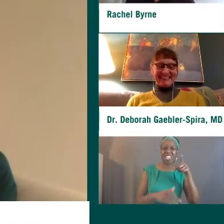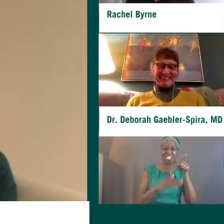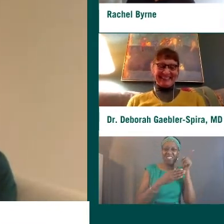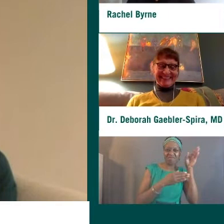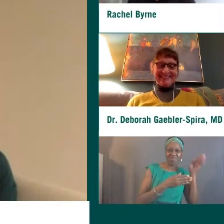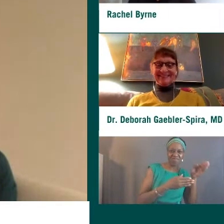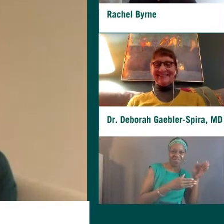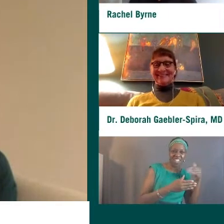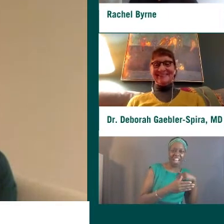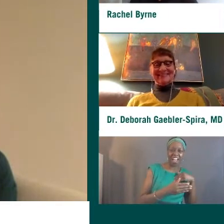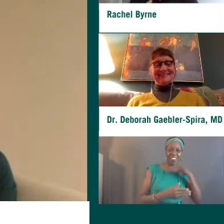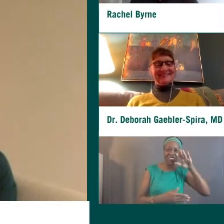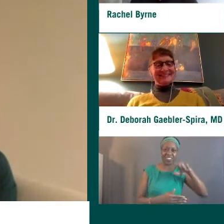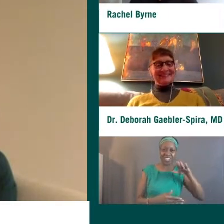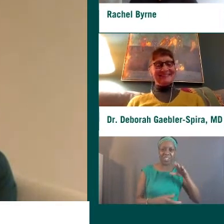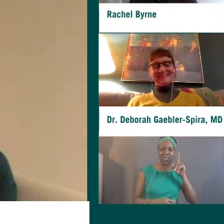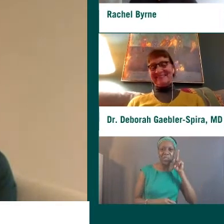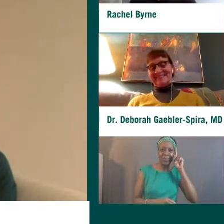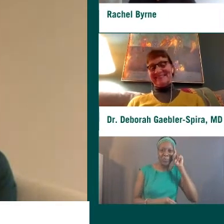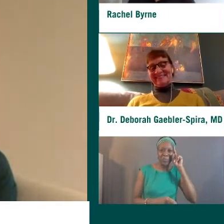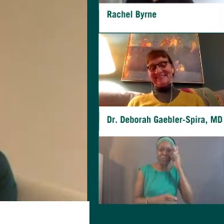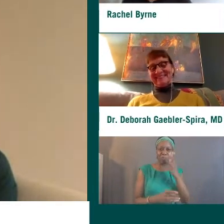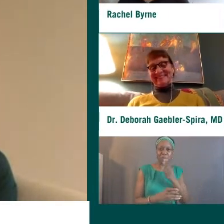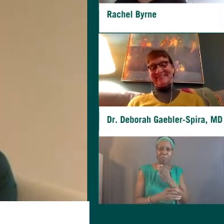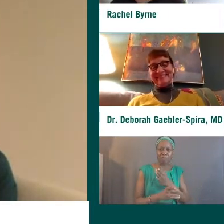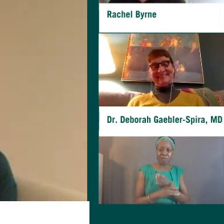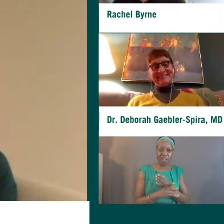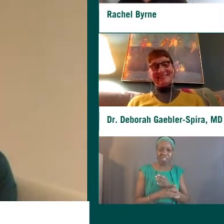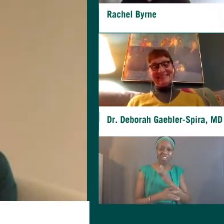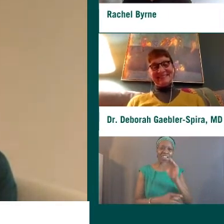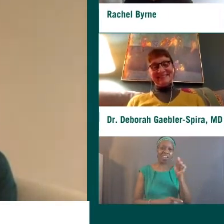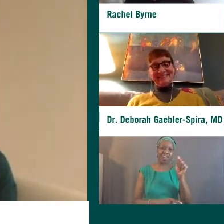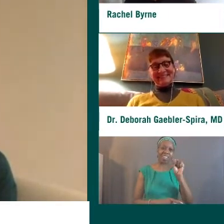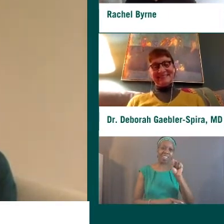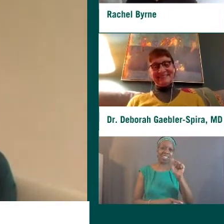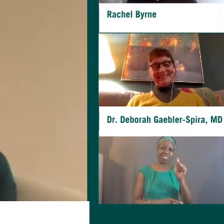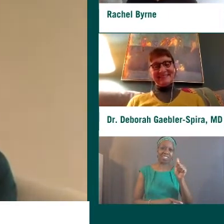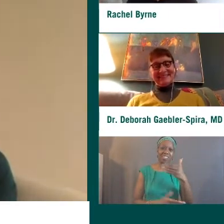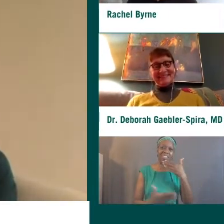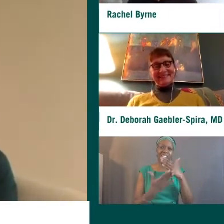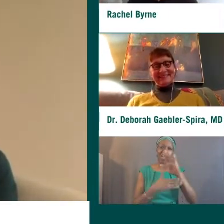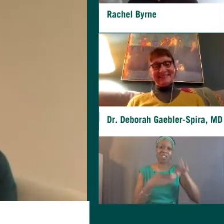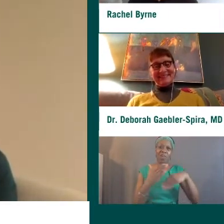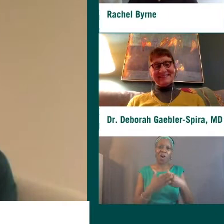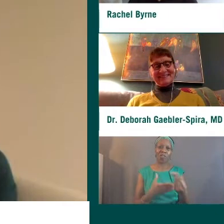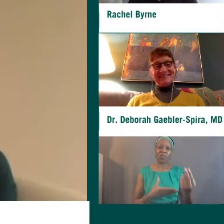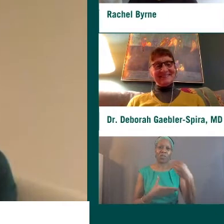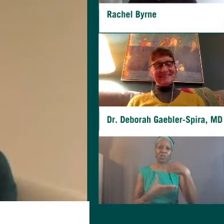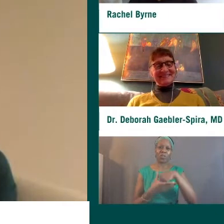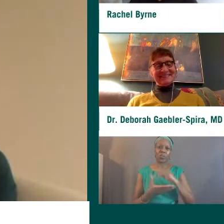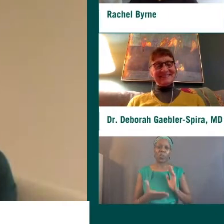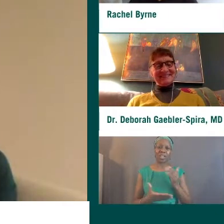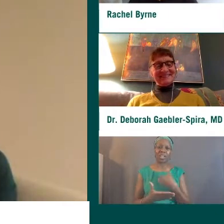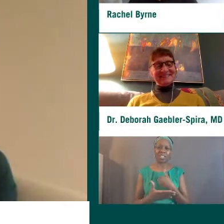the little brother Asa. So thank you so much, for all of you being here. And actually Larke. I'm gonna start off with you.